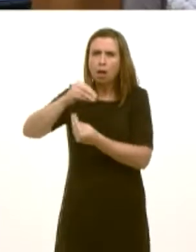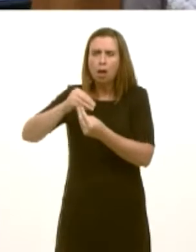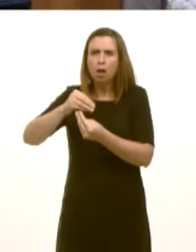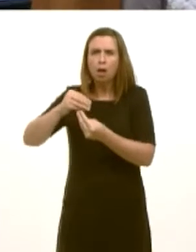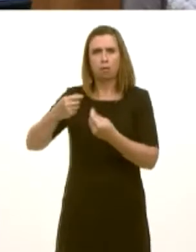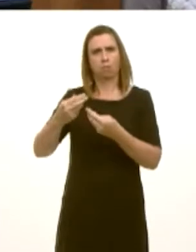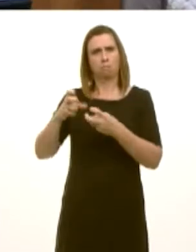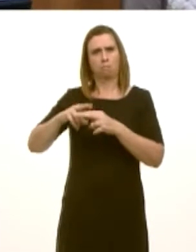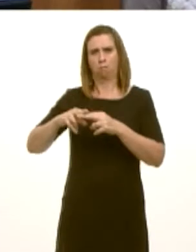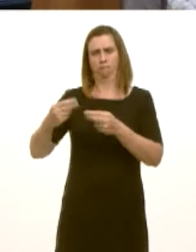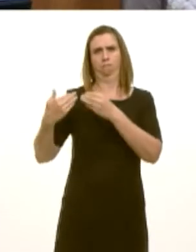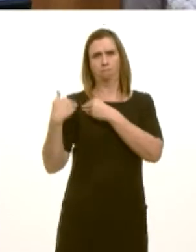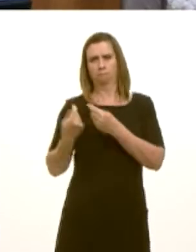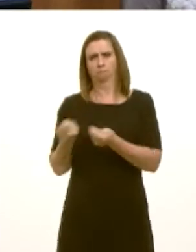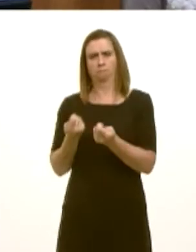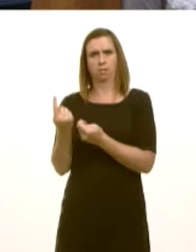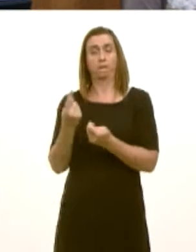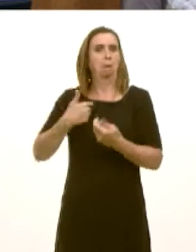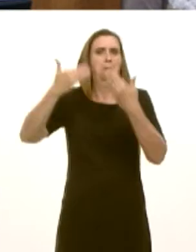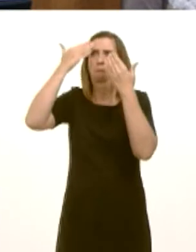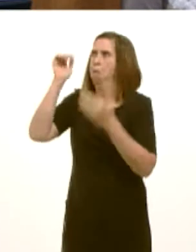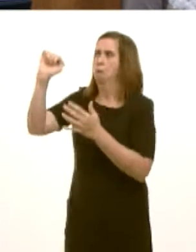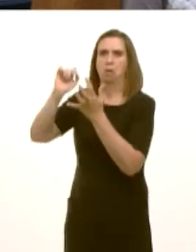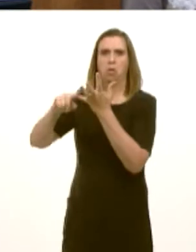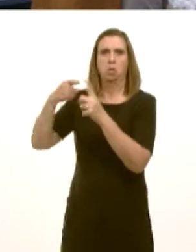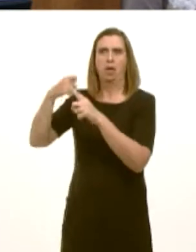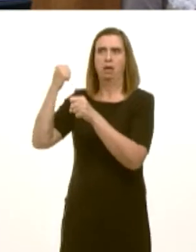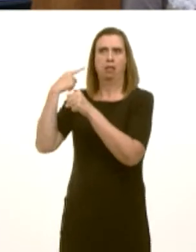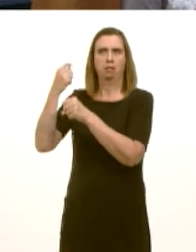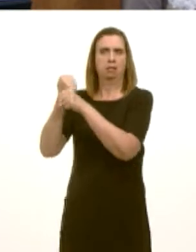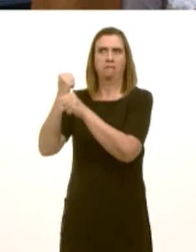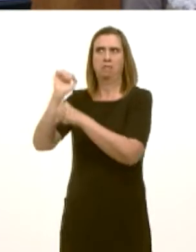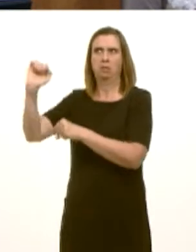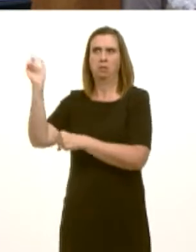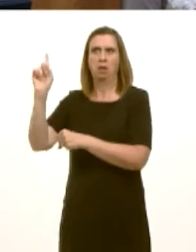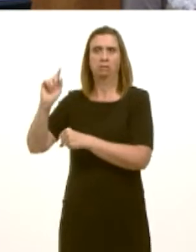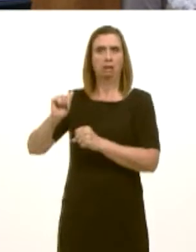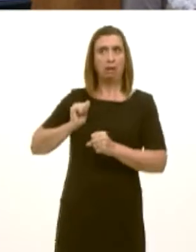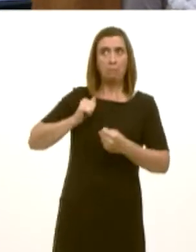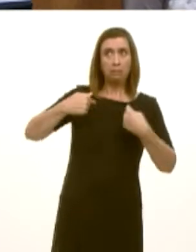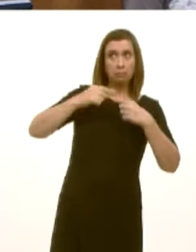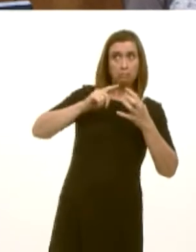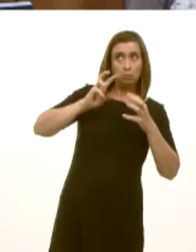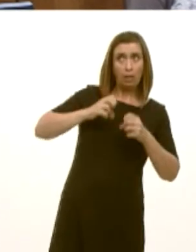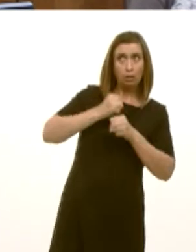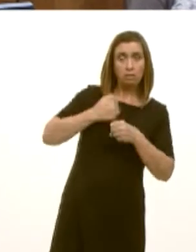We donít know what contribution will be made by UK Government, and we donít know what contribution will be expected by Welsh Government, or, indeed, from local authorities.